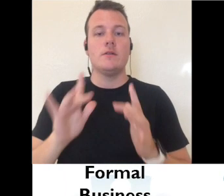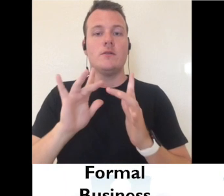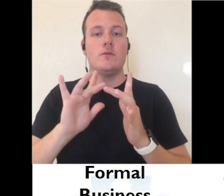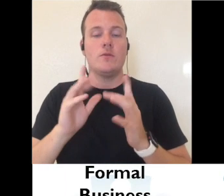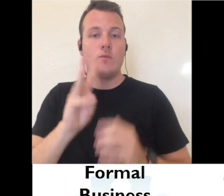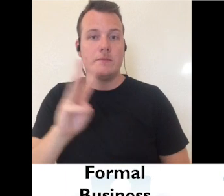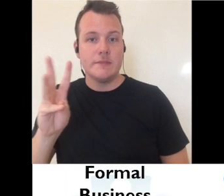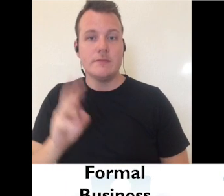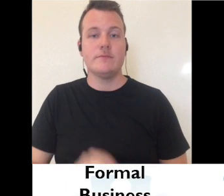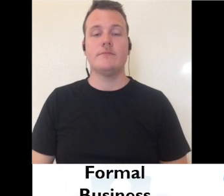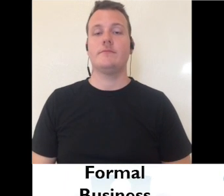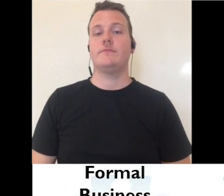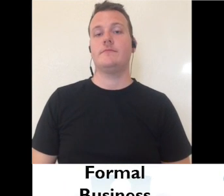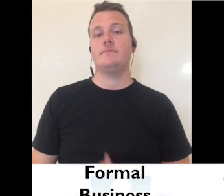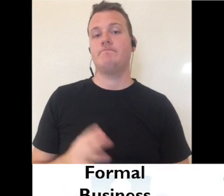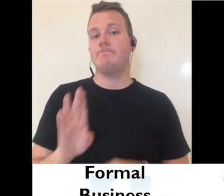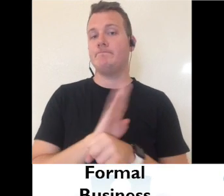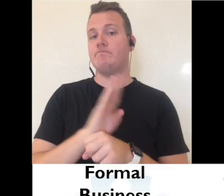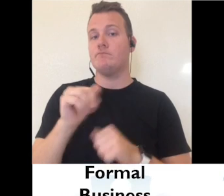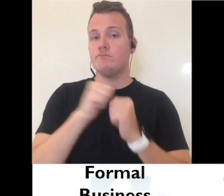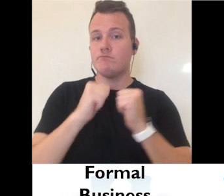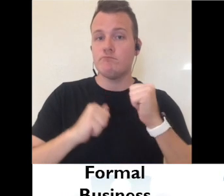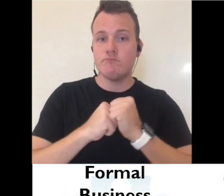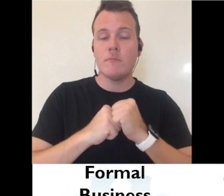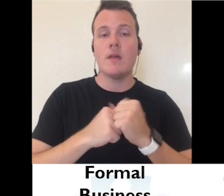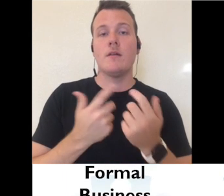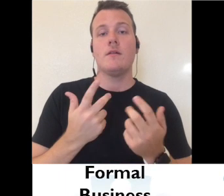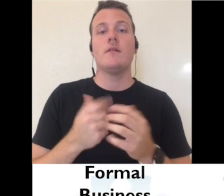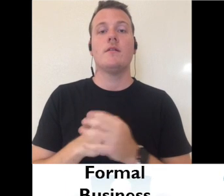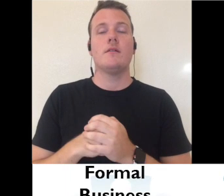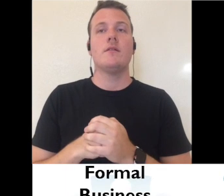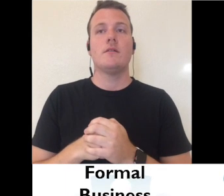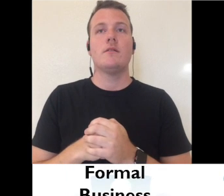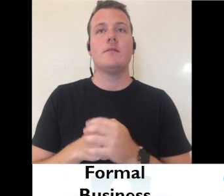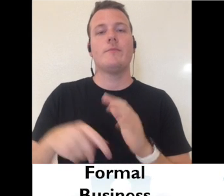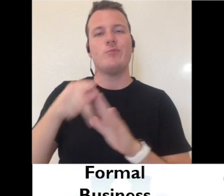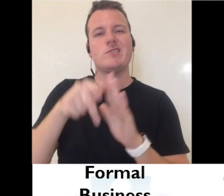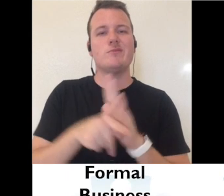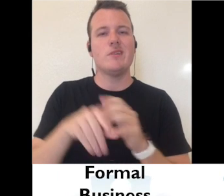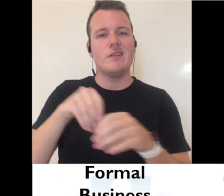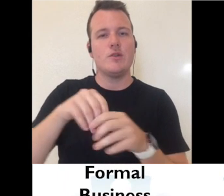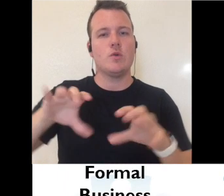stakeholders in your practice. If it's you and your family, or you and uncle